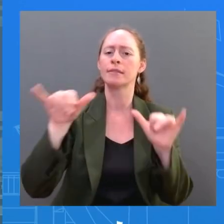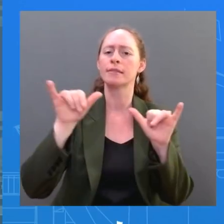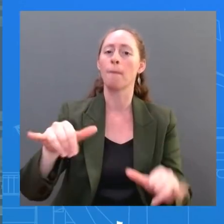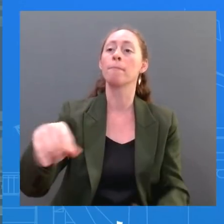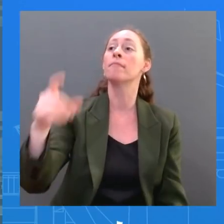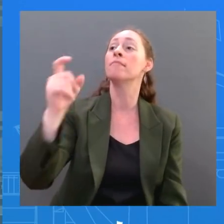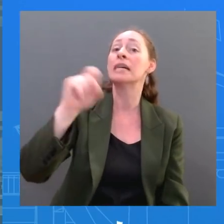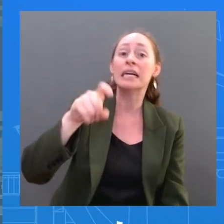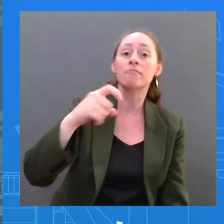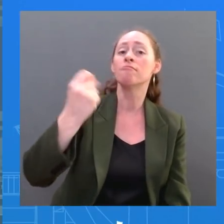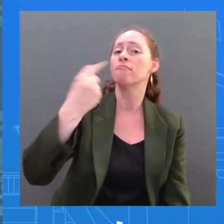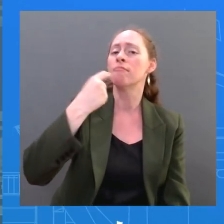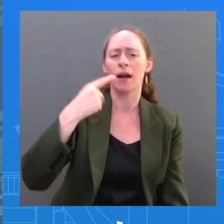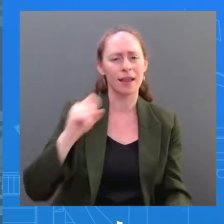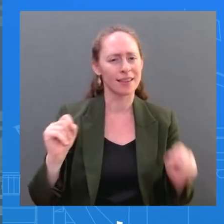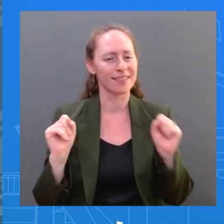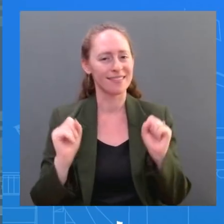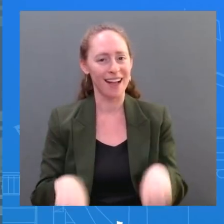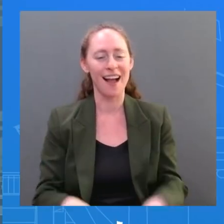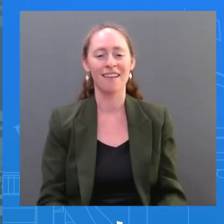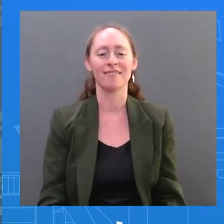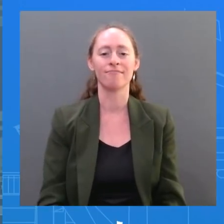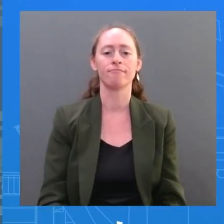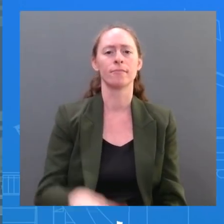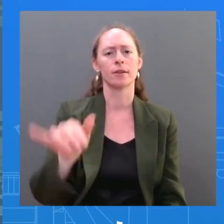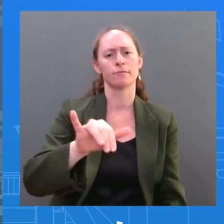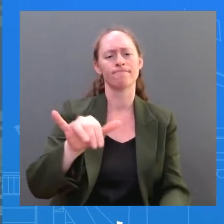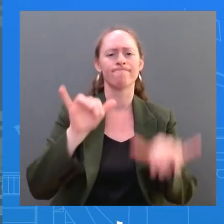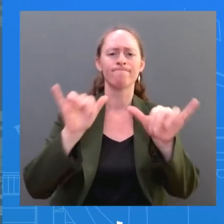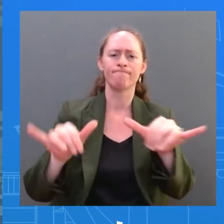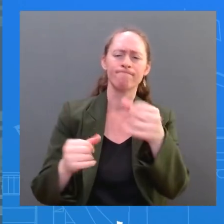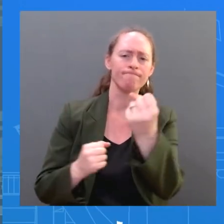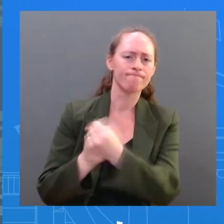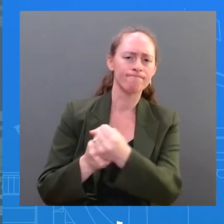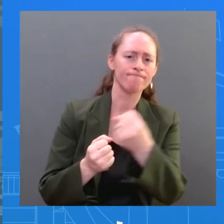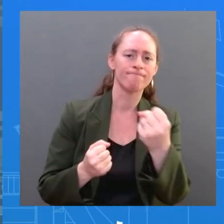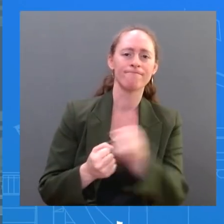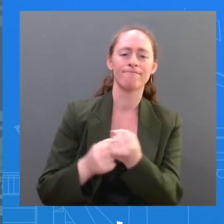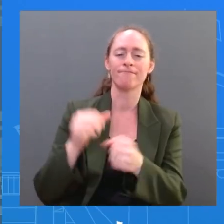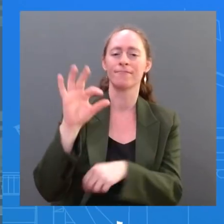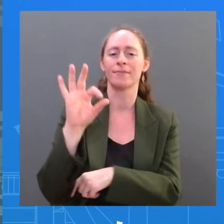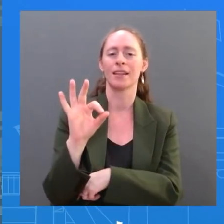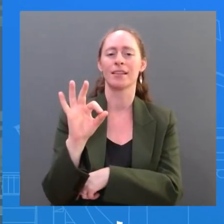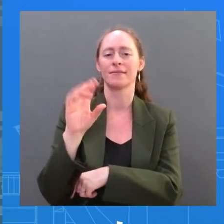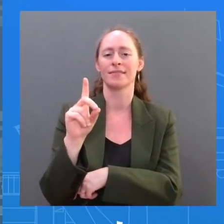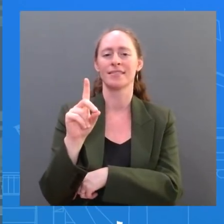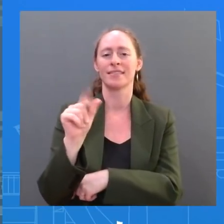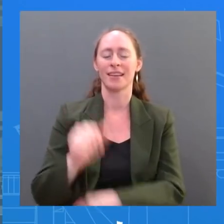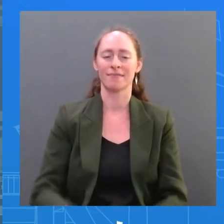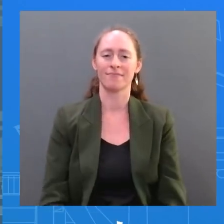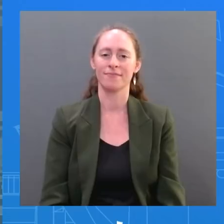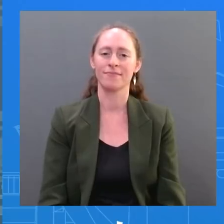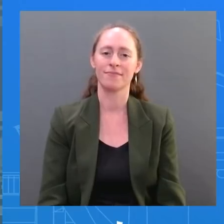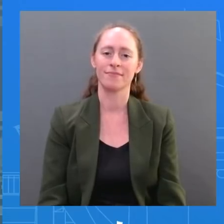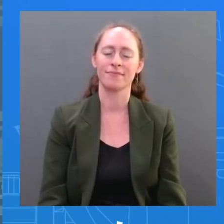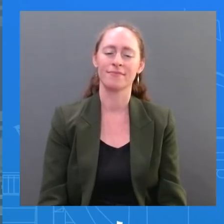their scientific determination about this medic- -- critical medication, which, by the way, has been safe and legal for 20 years;